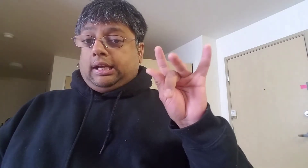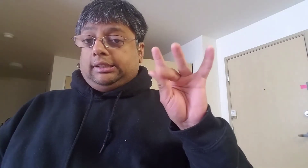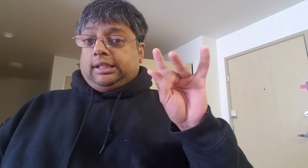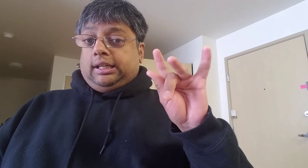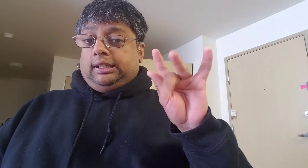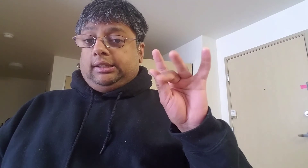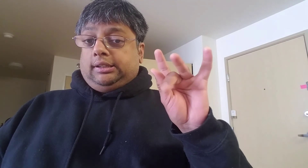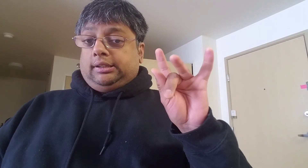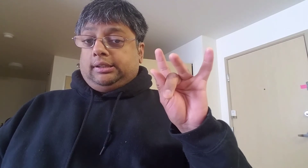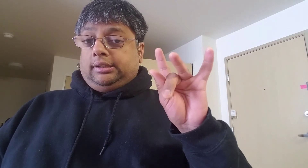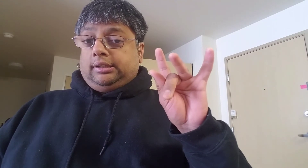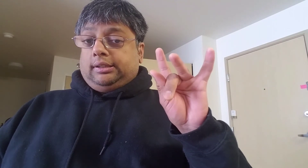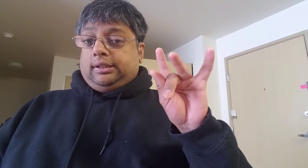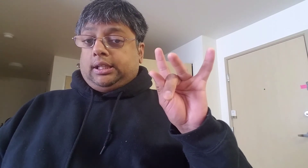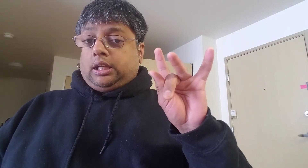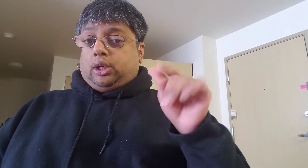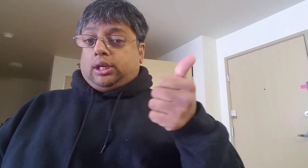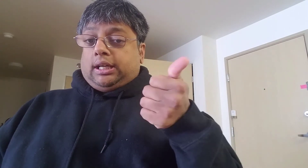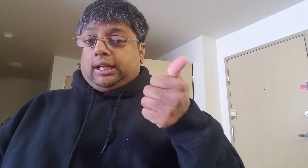"Eighteen" (or "ten" plus "Eight")